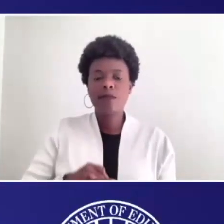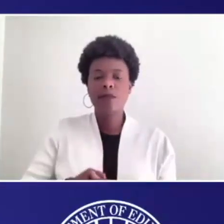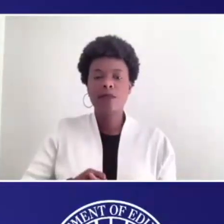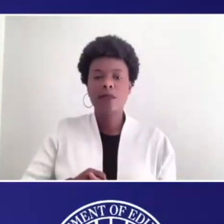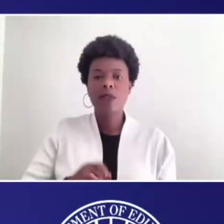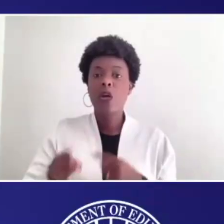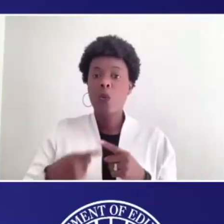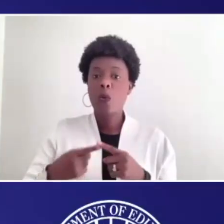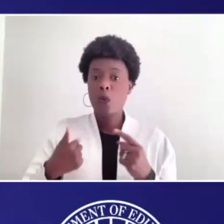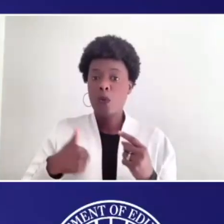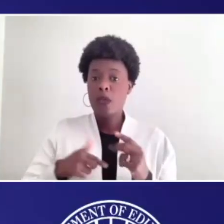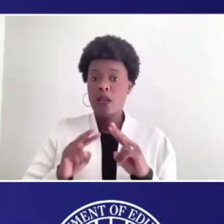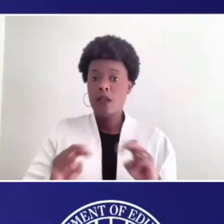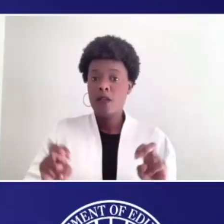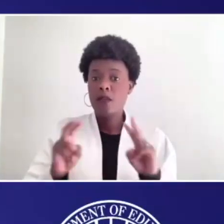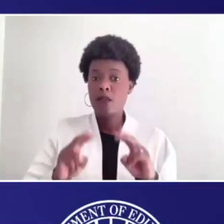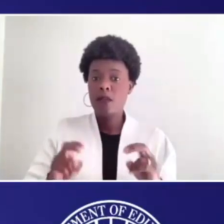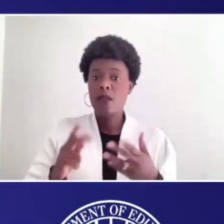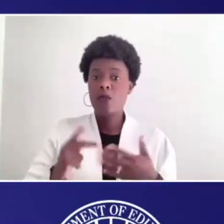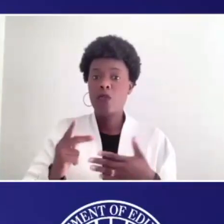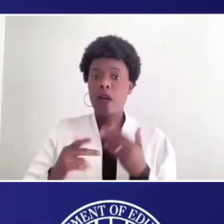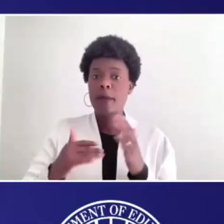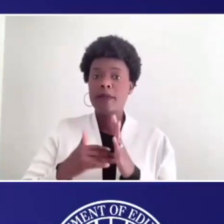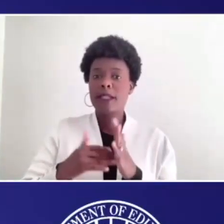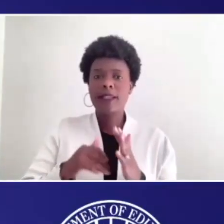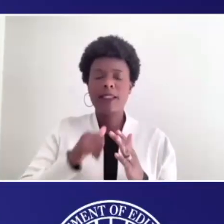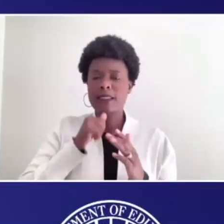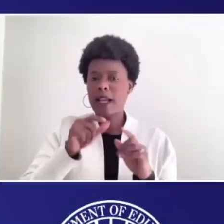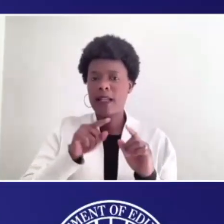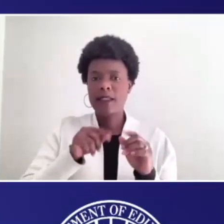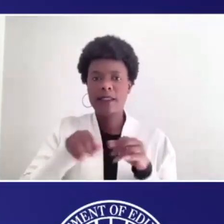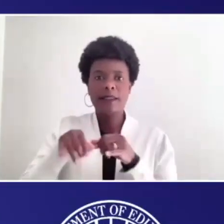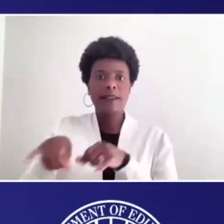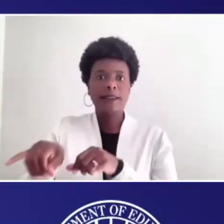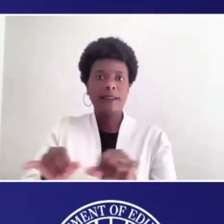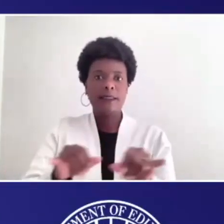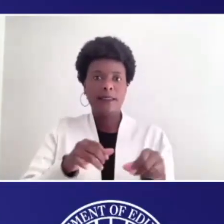it is used inconsistently throughout the